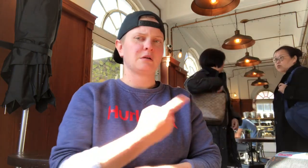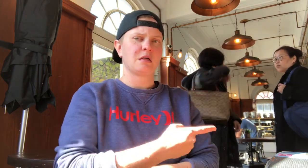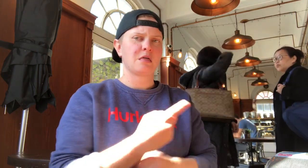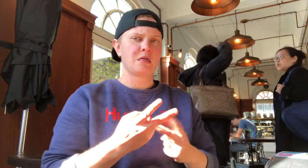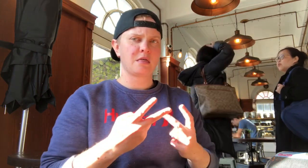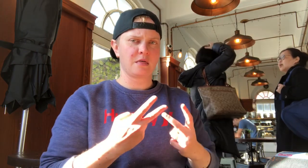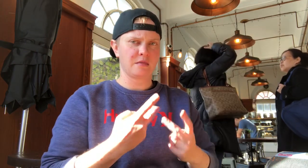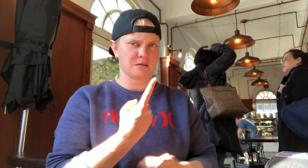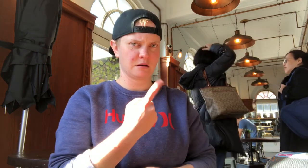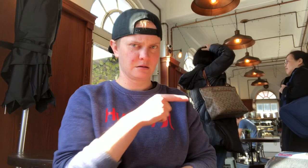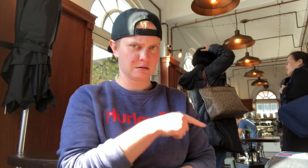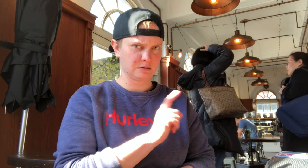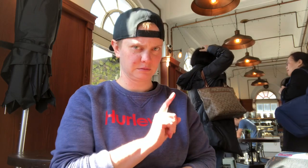There's another thing...